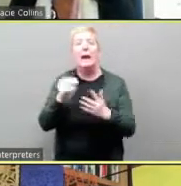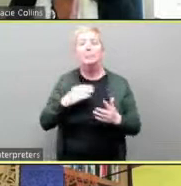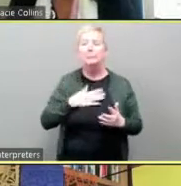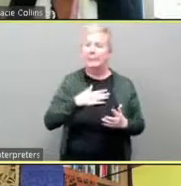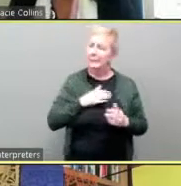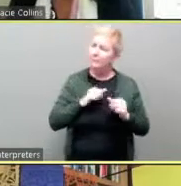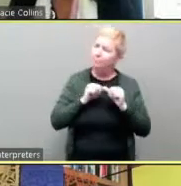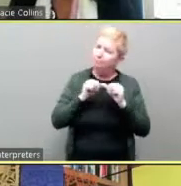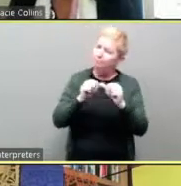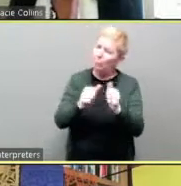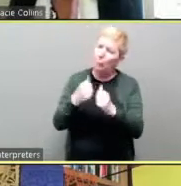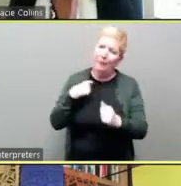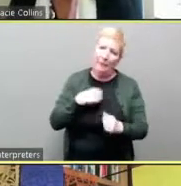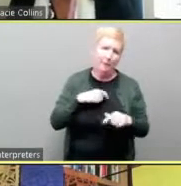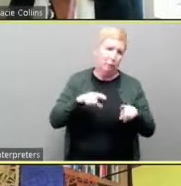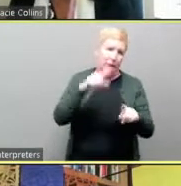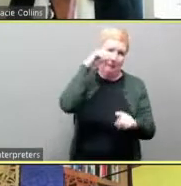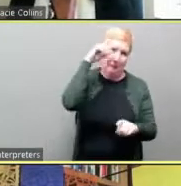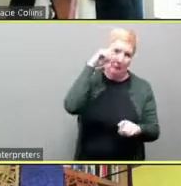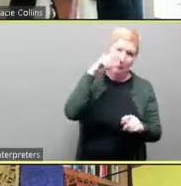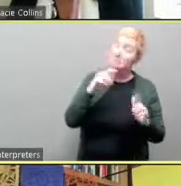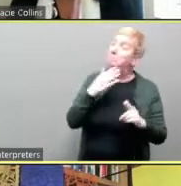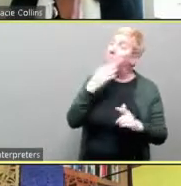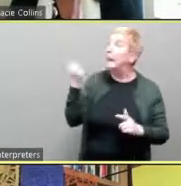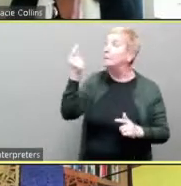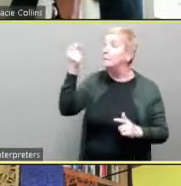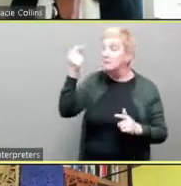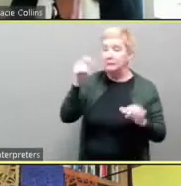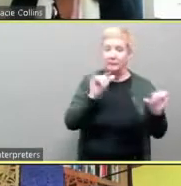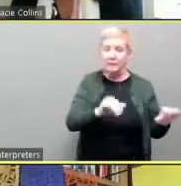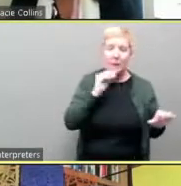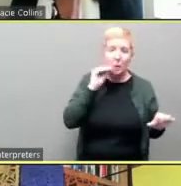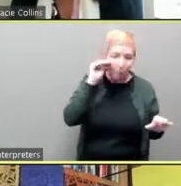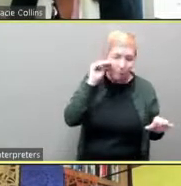Stay at home, wash your hands where those face coverings when you leave